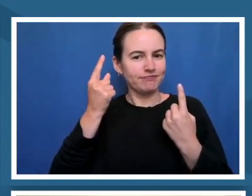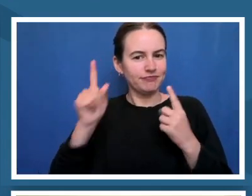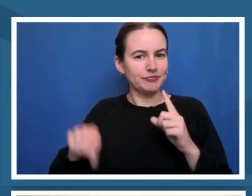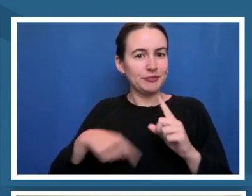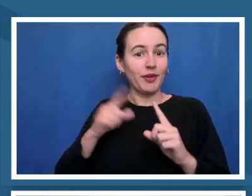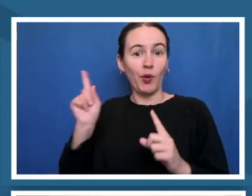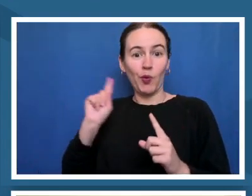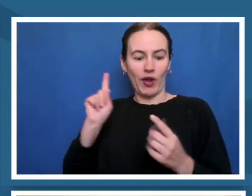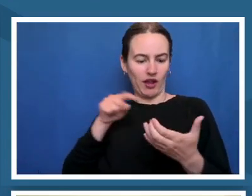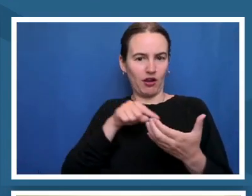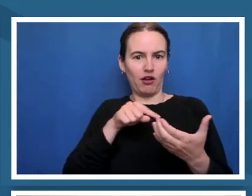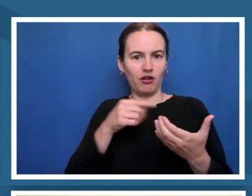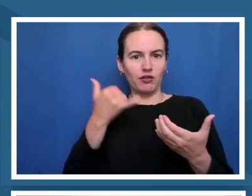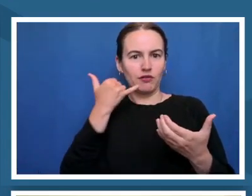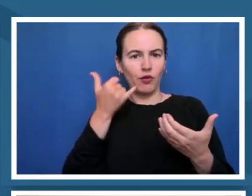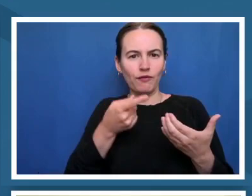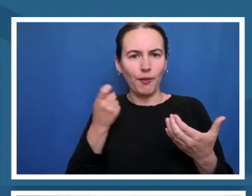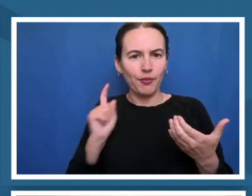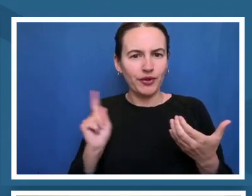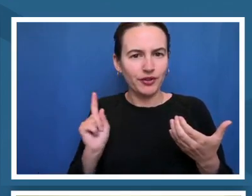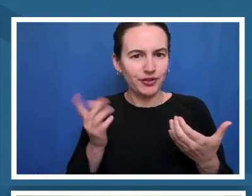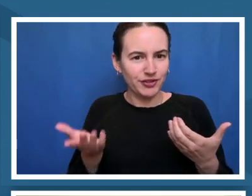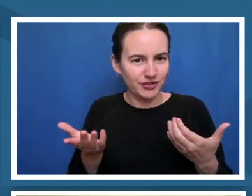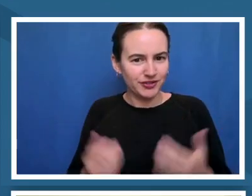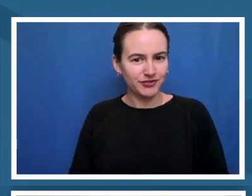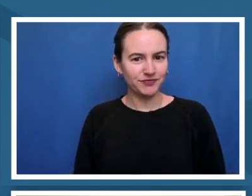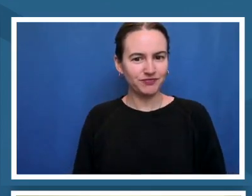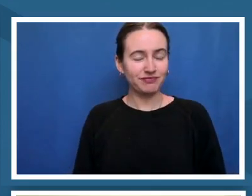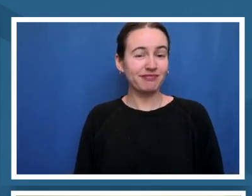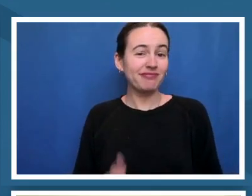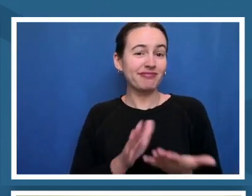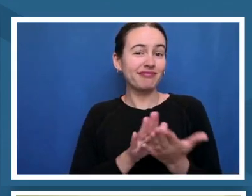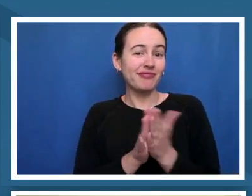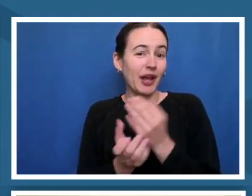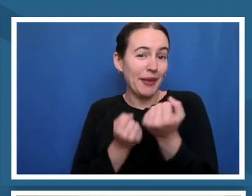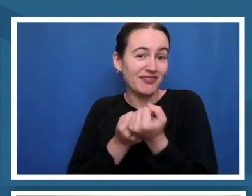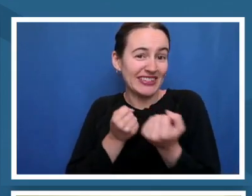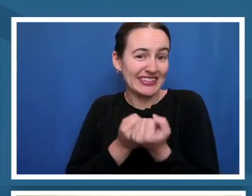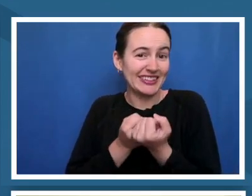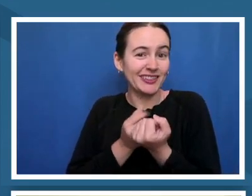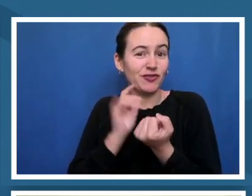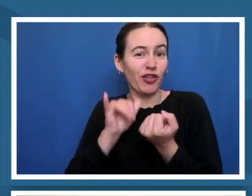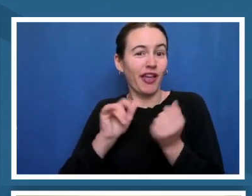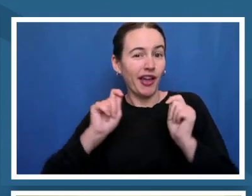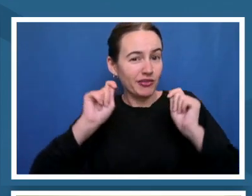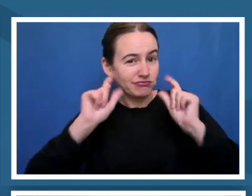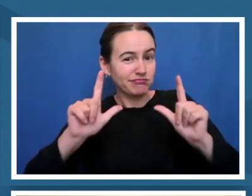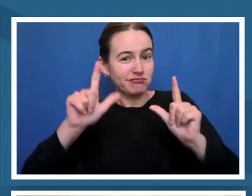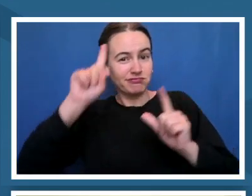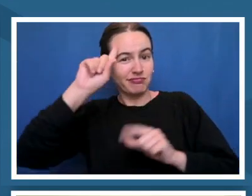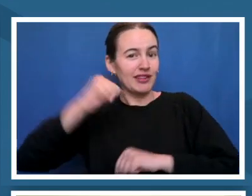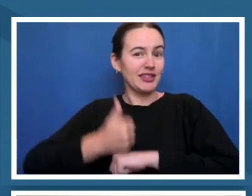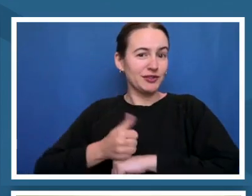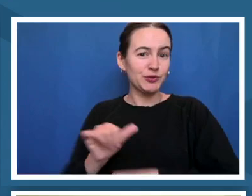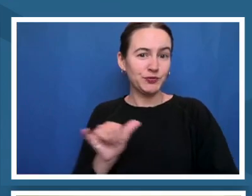and where it's going and they become advocates for that way of thinking which is is really exciting